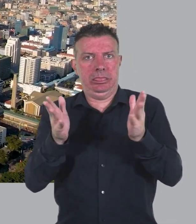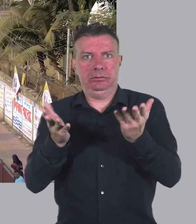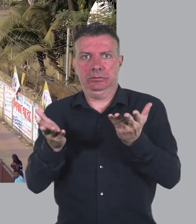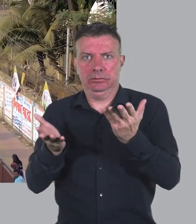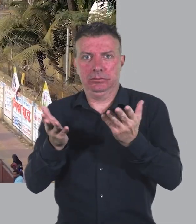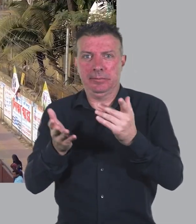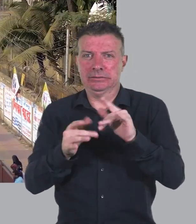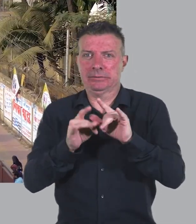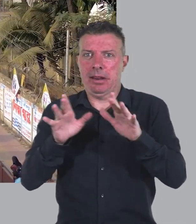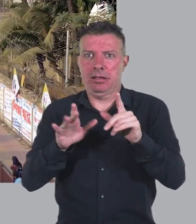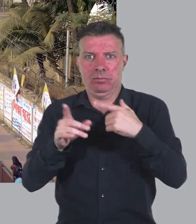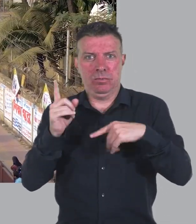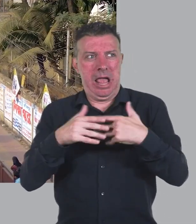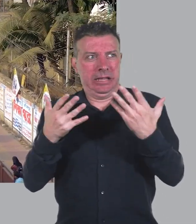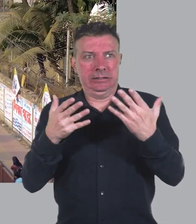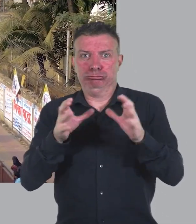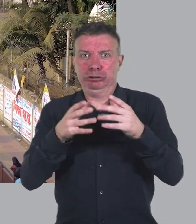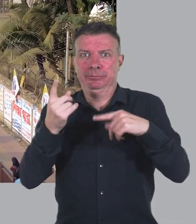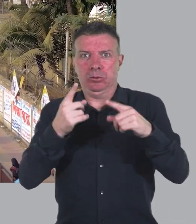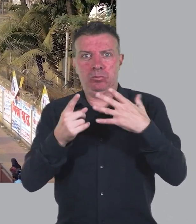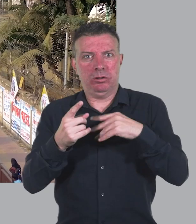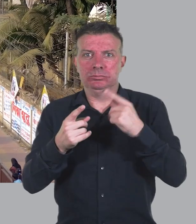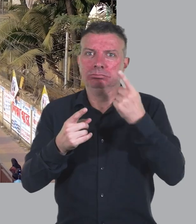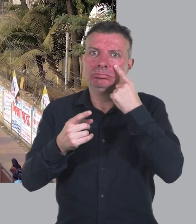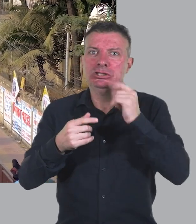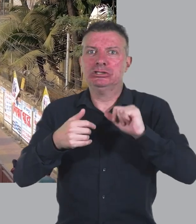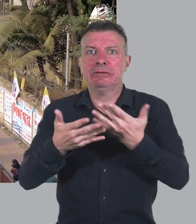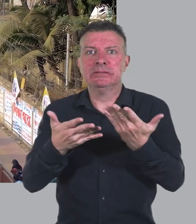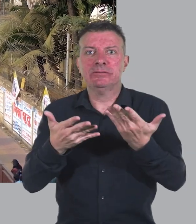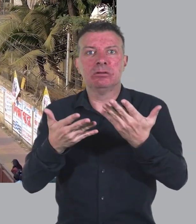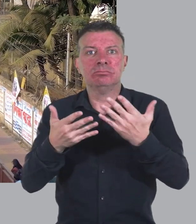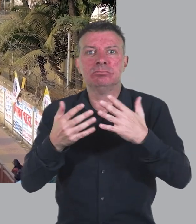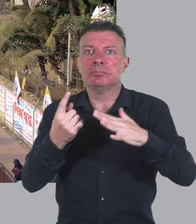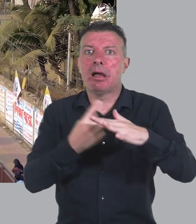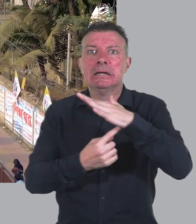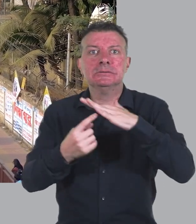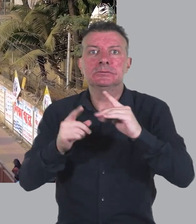similar to those faced by any group seeking services in a market.